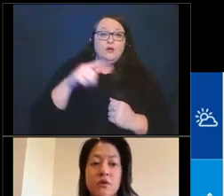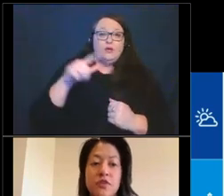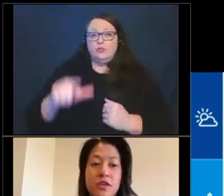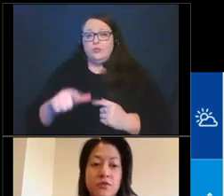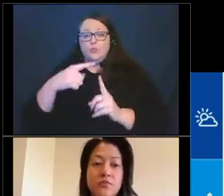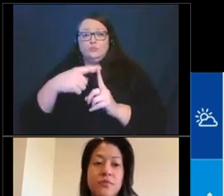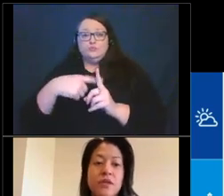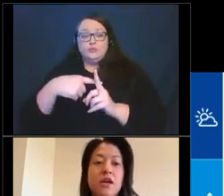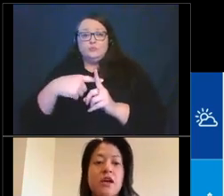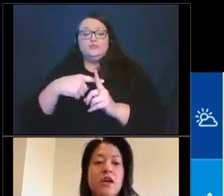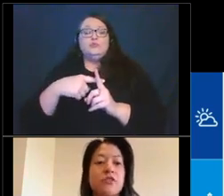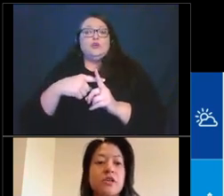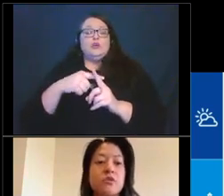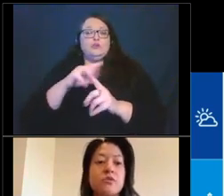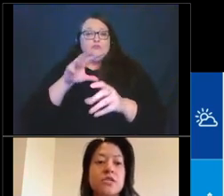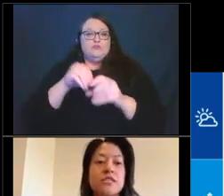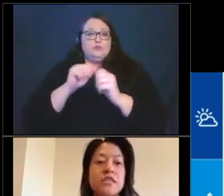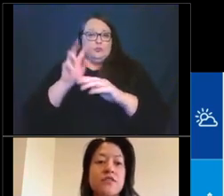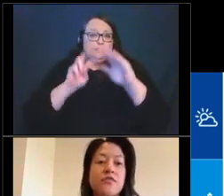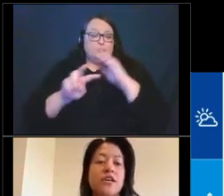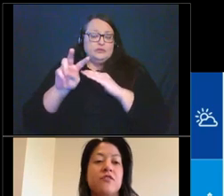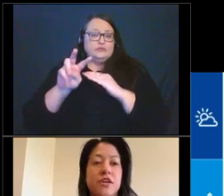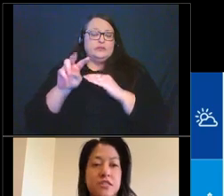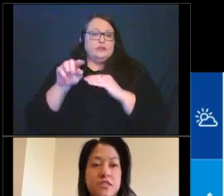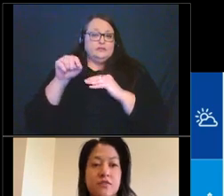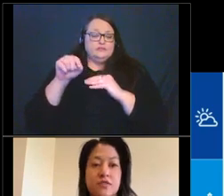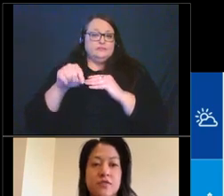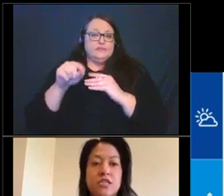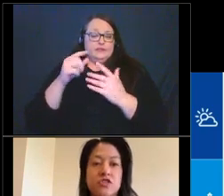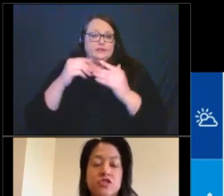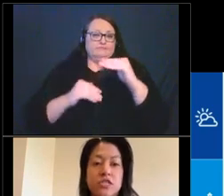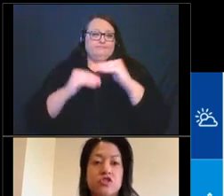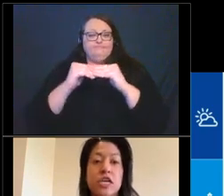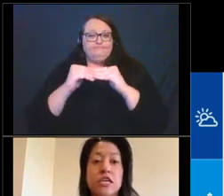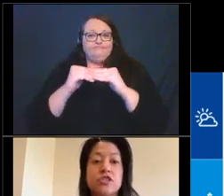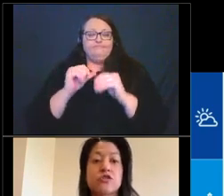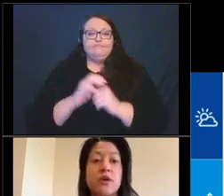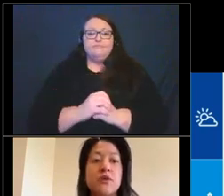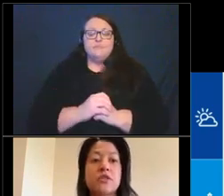24 hour value, the thresholds identifying the various levels of heat stress change